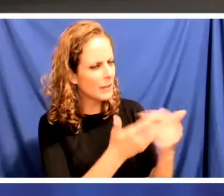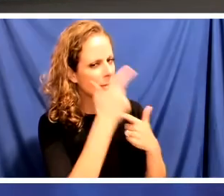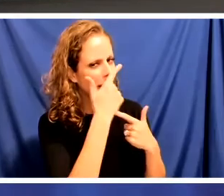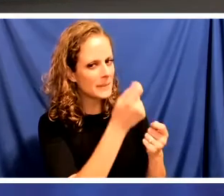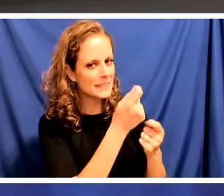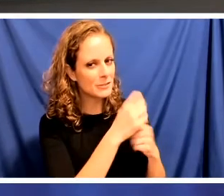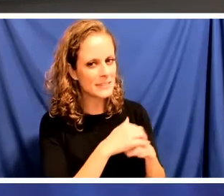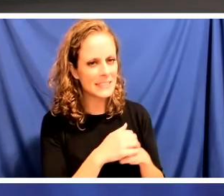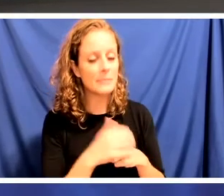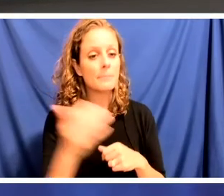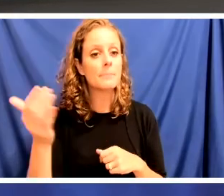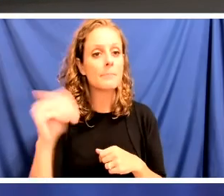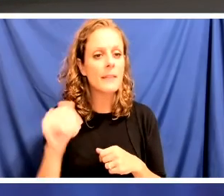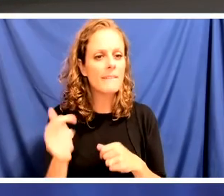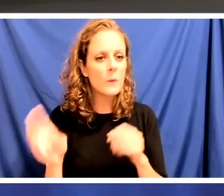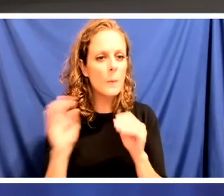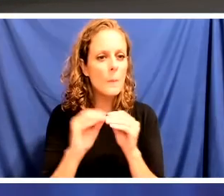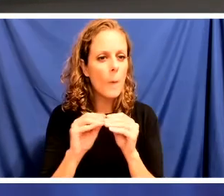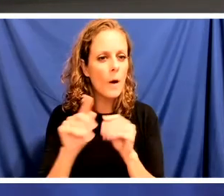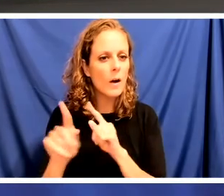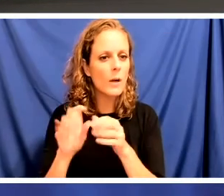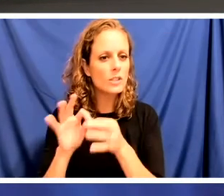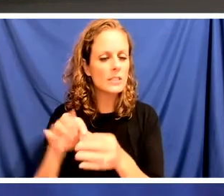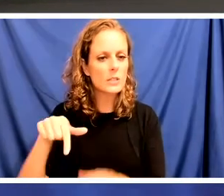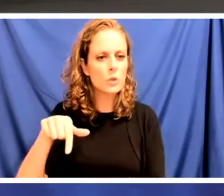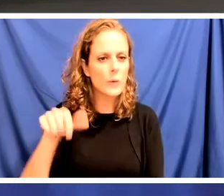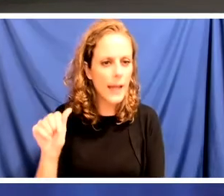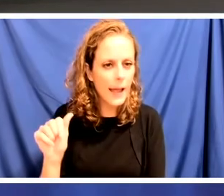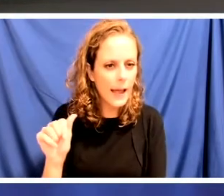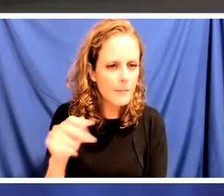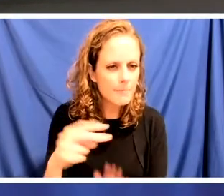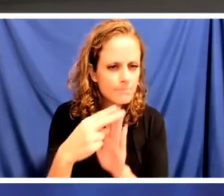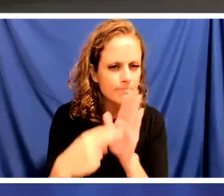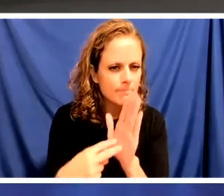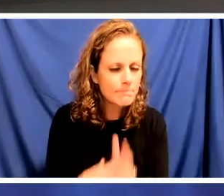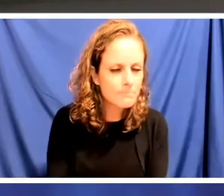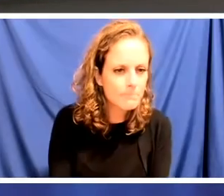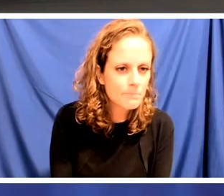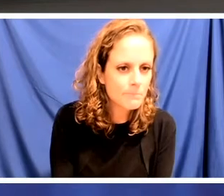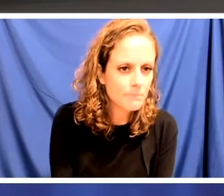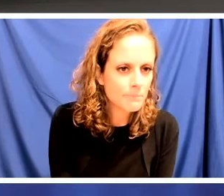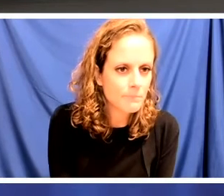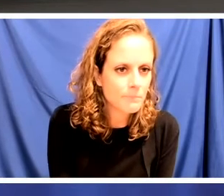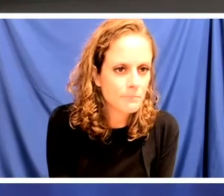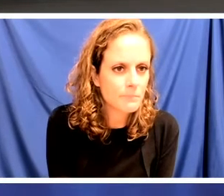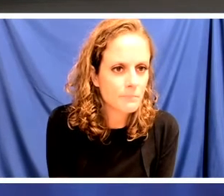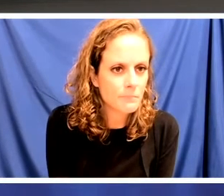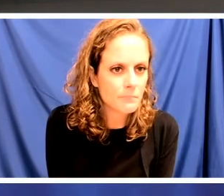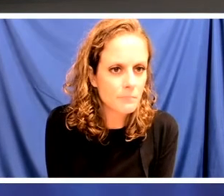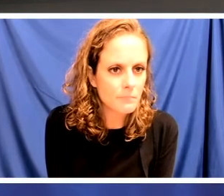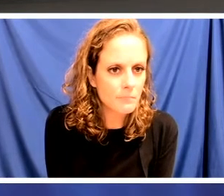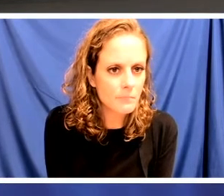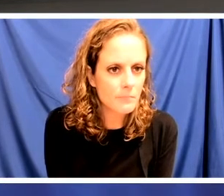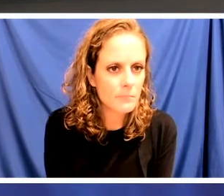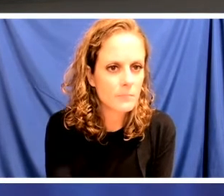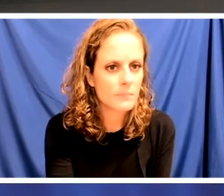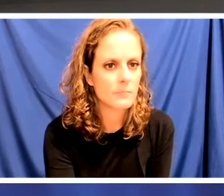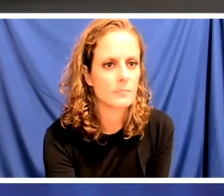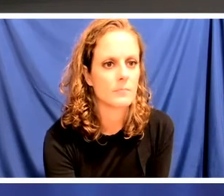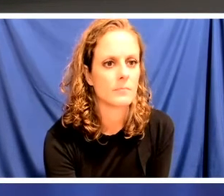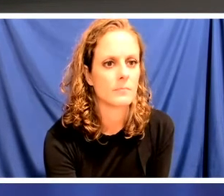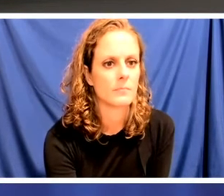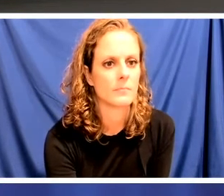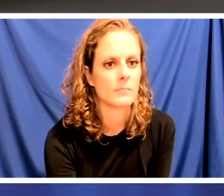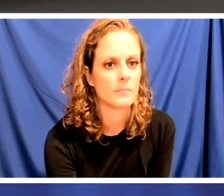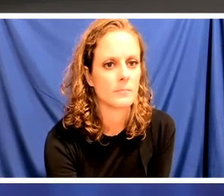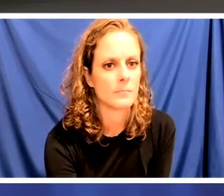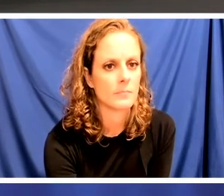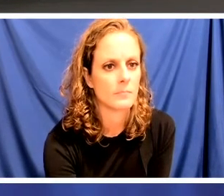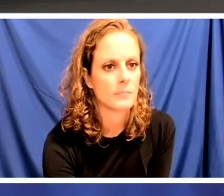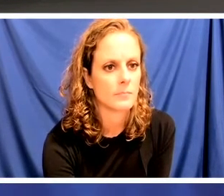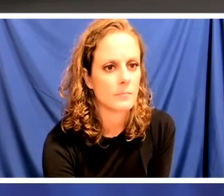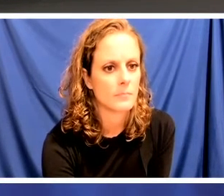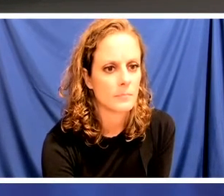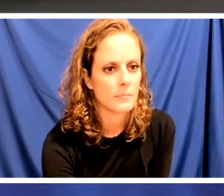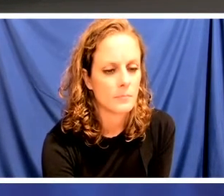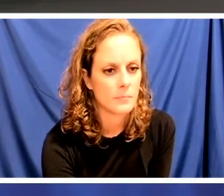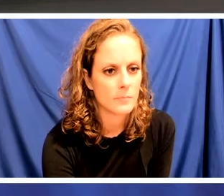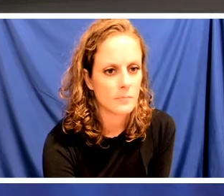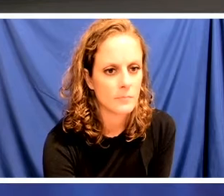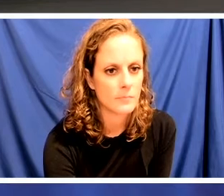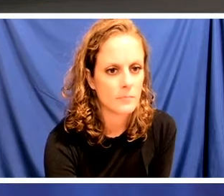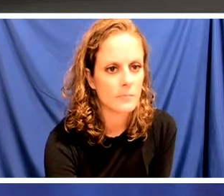SacGov: Okay, so a few more questions here and is consider Oh, this is interesting actually speaking of Supervisor and his holy and considering size.